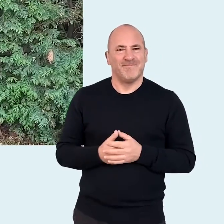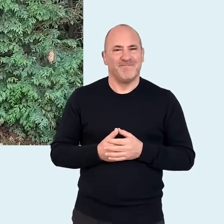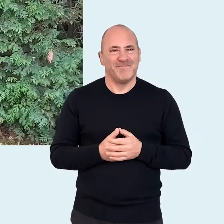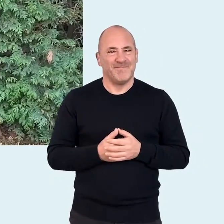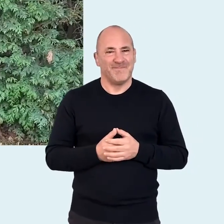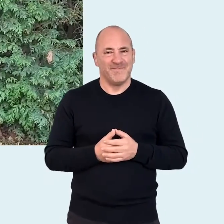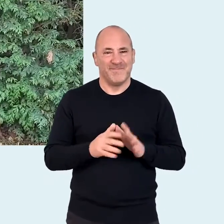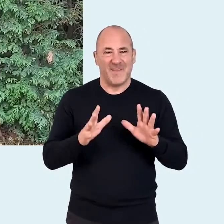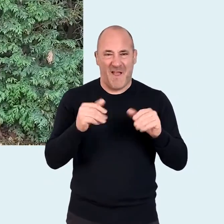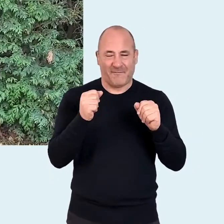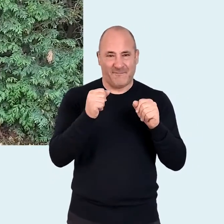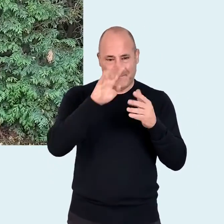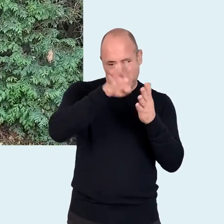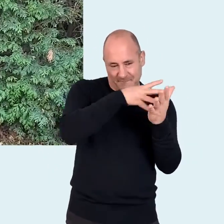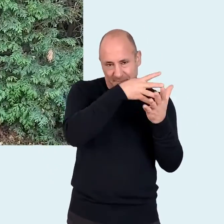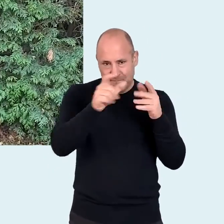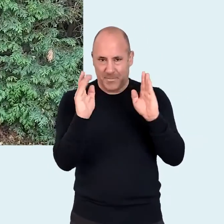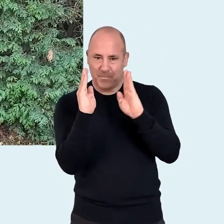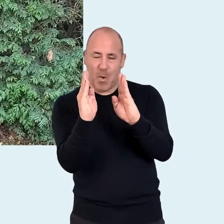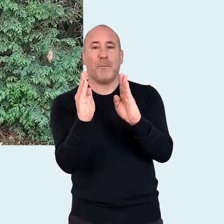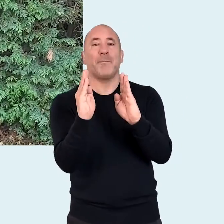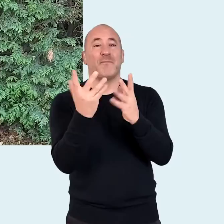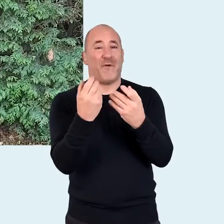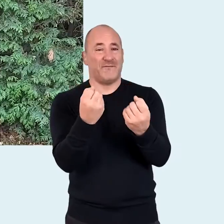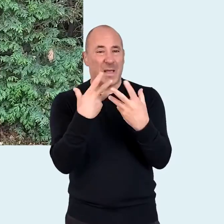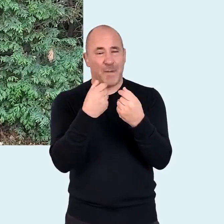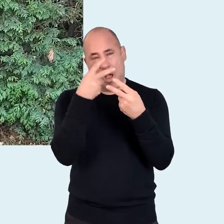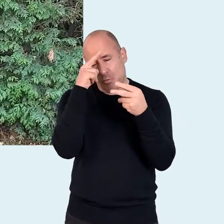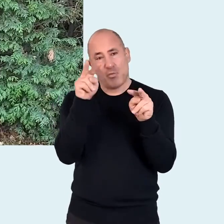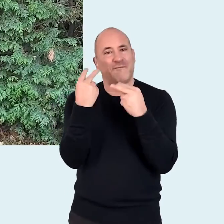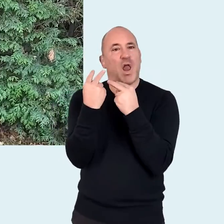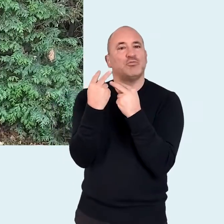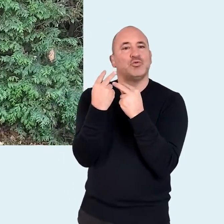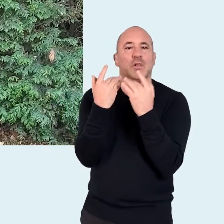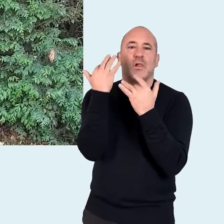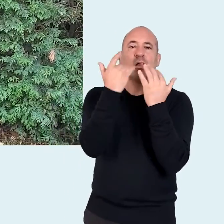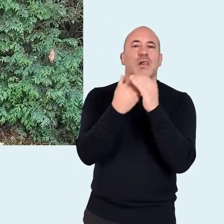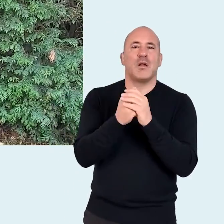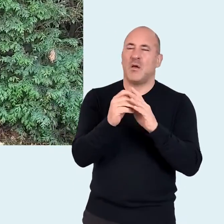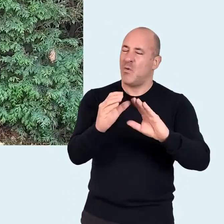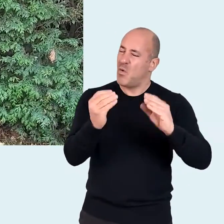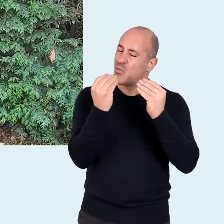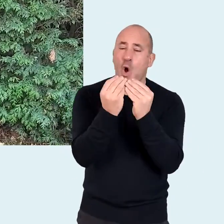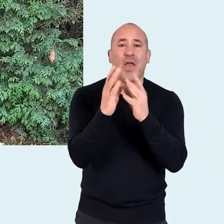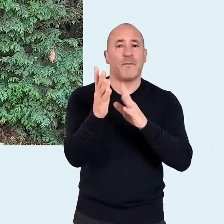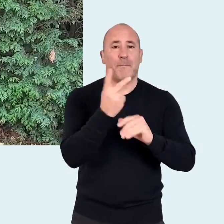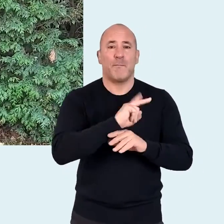Build in and set aside time for feedback and reflection. This is hugely beneficial for